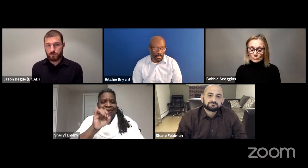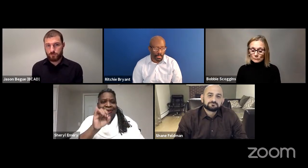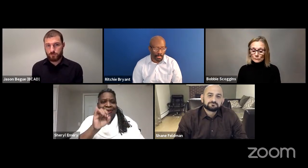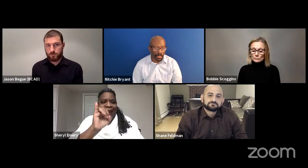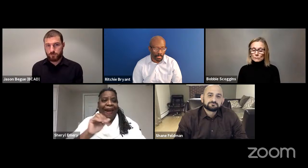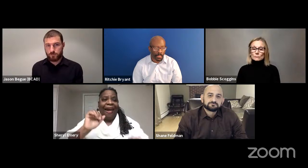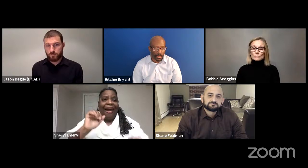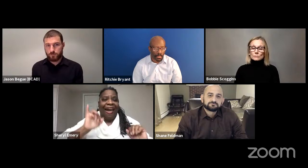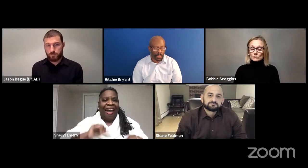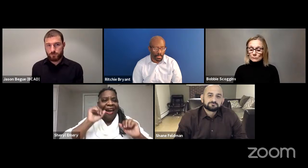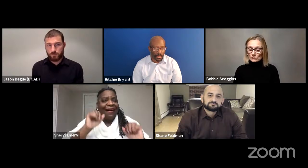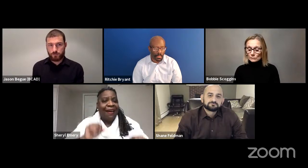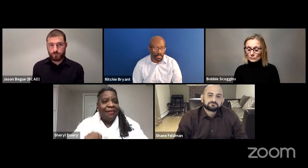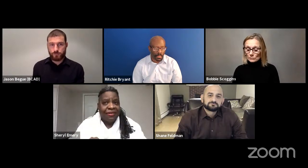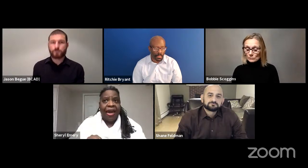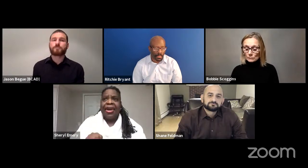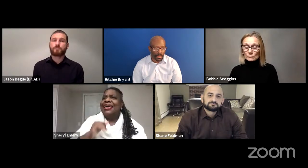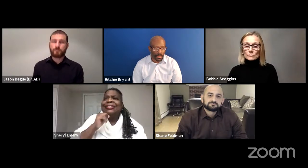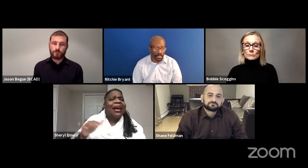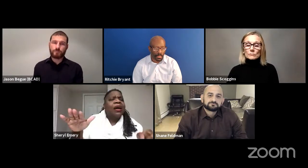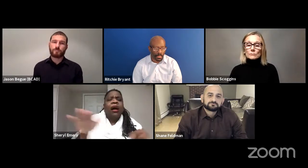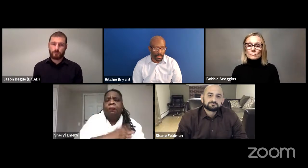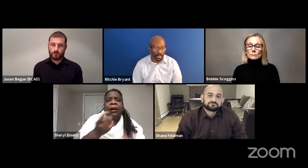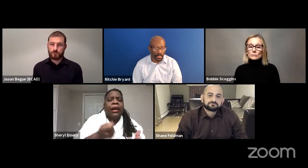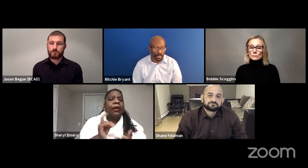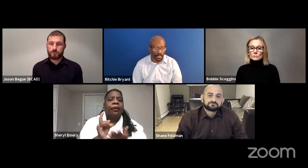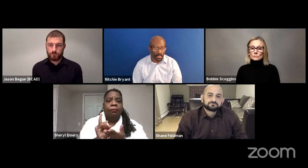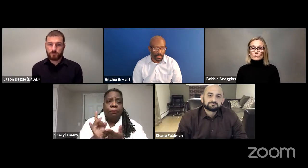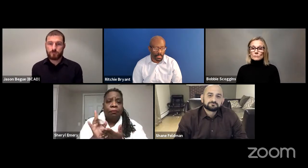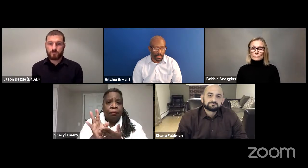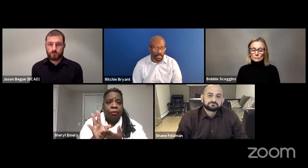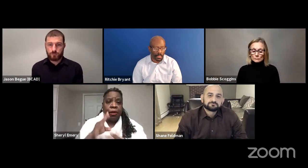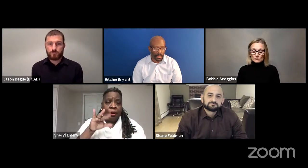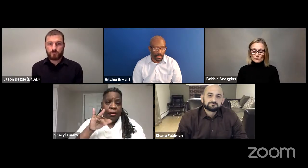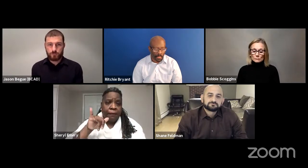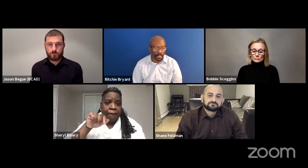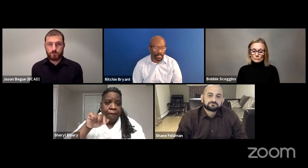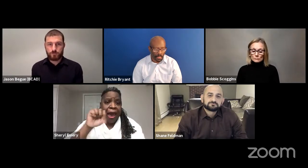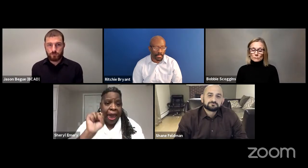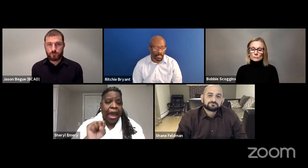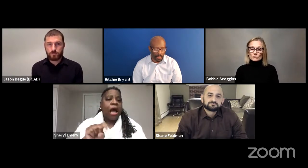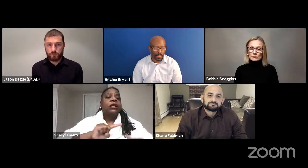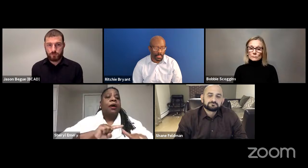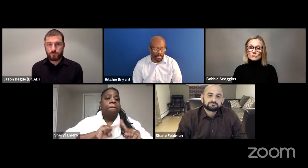one thing. For example, if we're talking about the BEI, we need to make sure that things